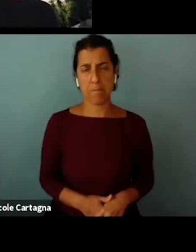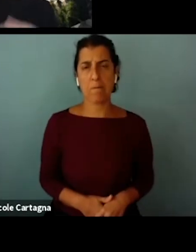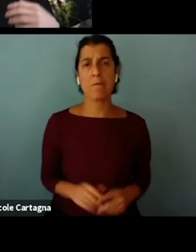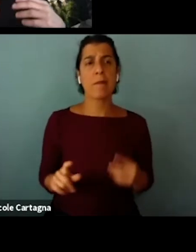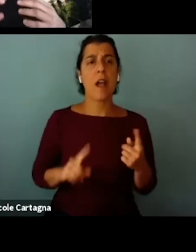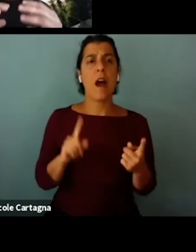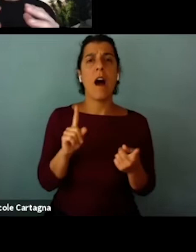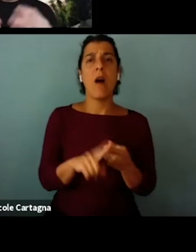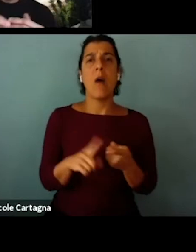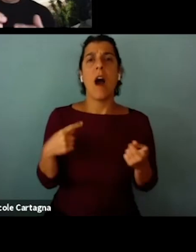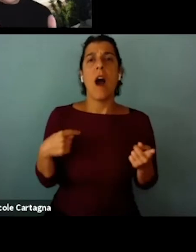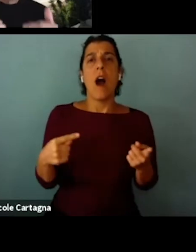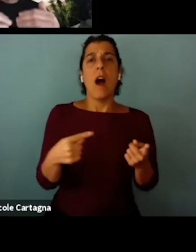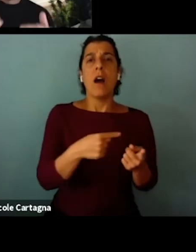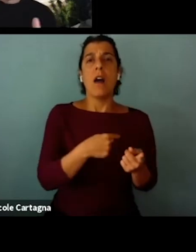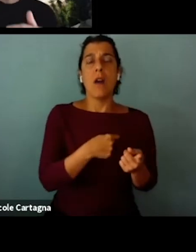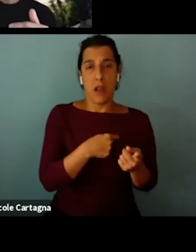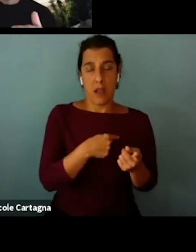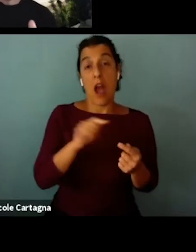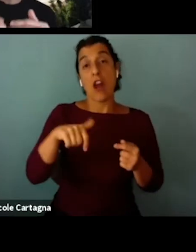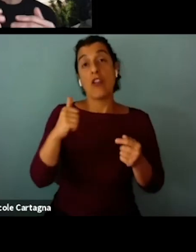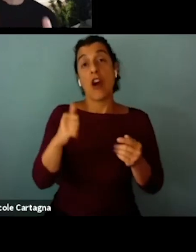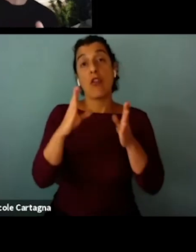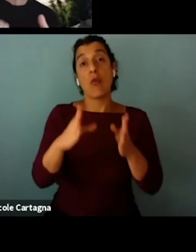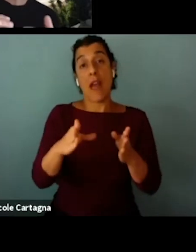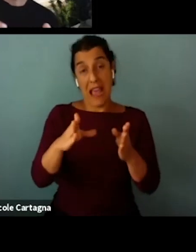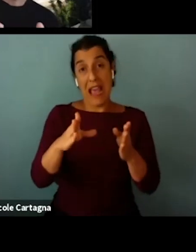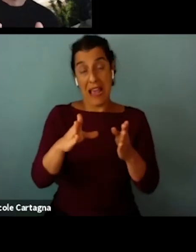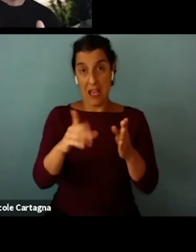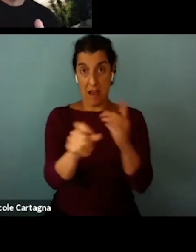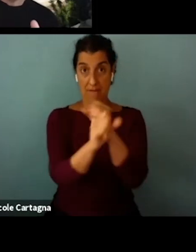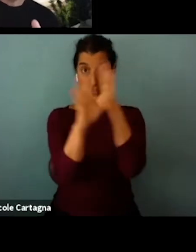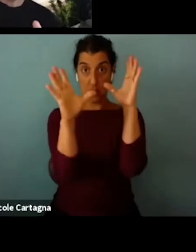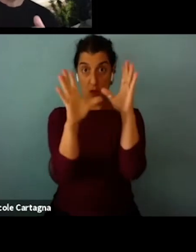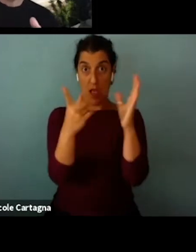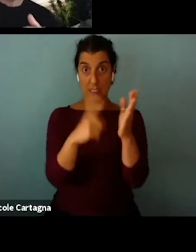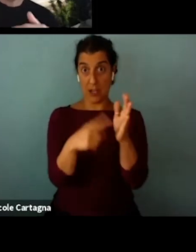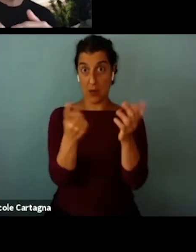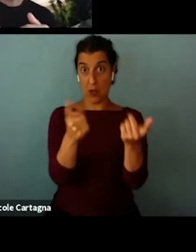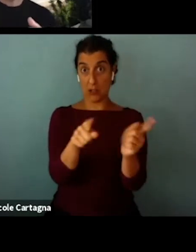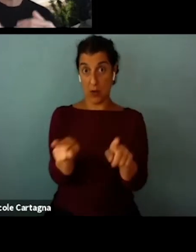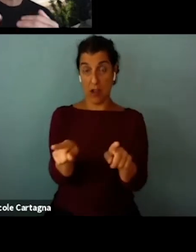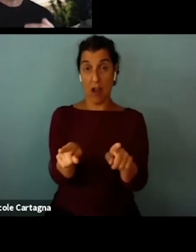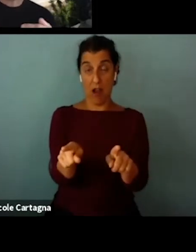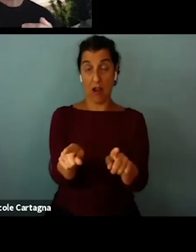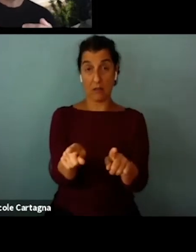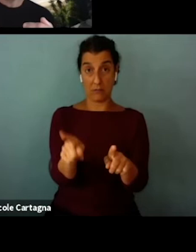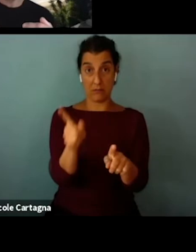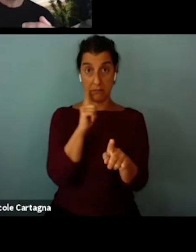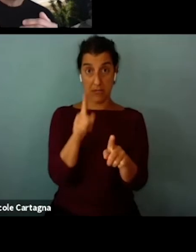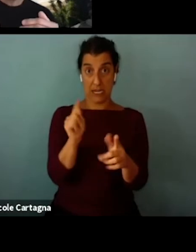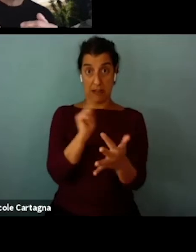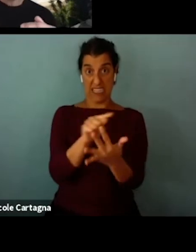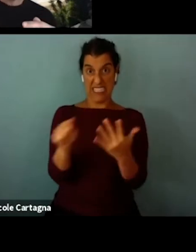with with another way of visualizing what's going on in in these interactions um